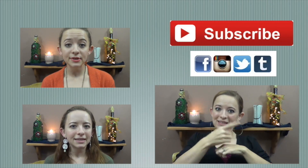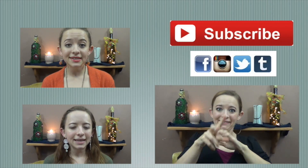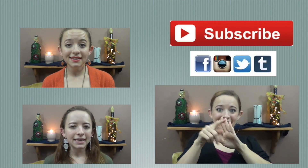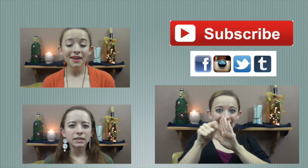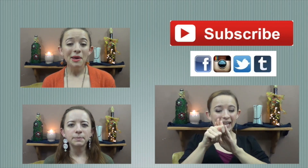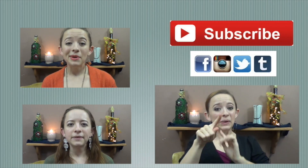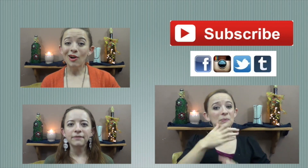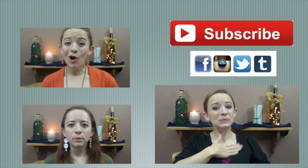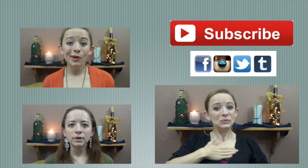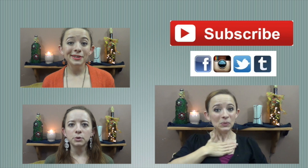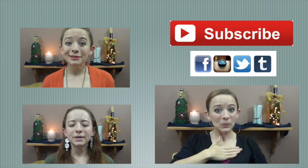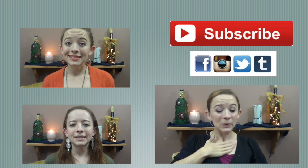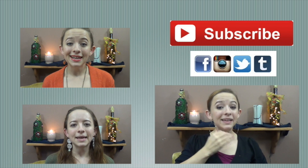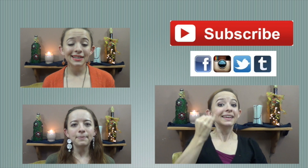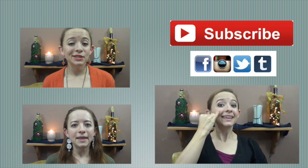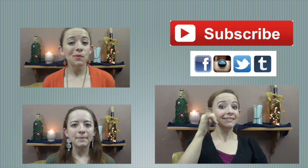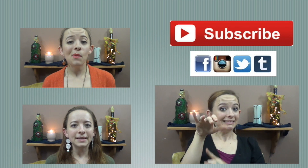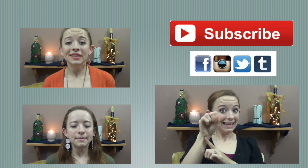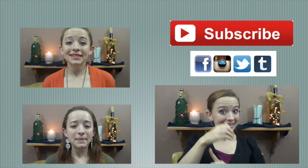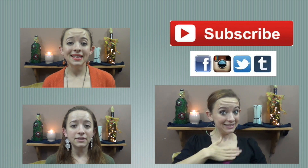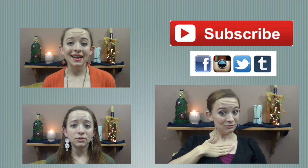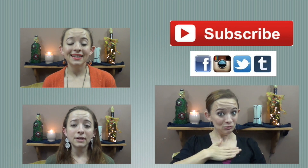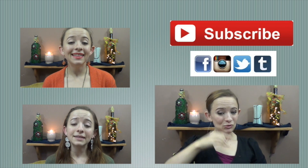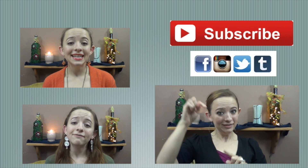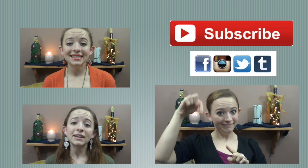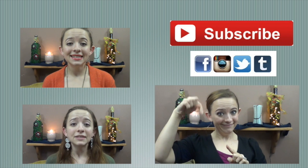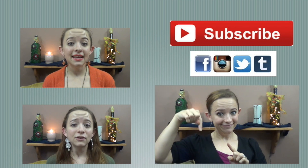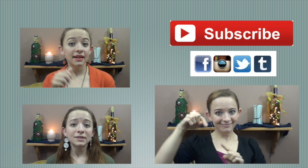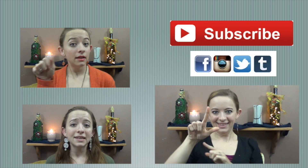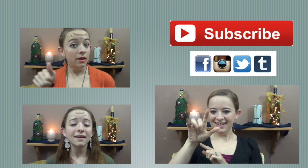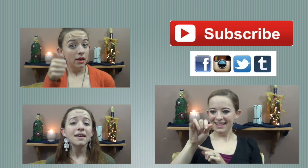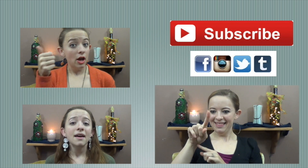hopefully you guys have enjoyed today's video. If you have,